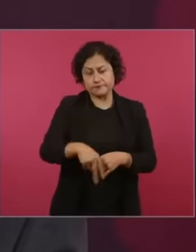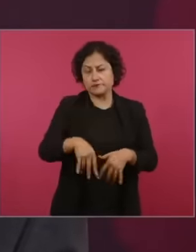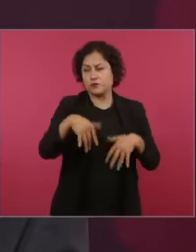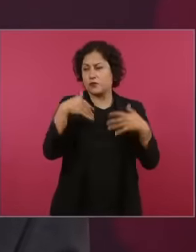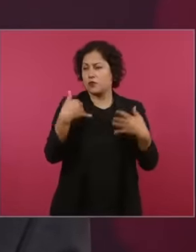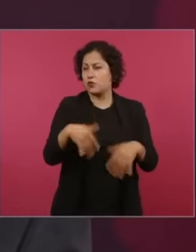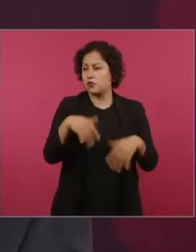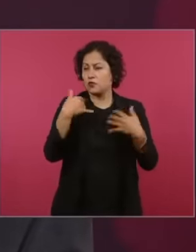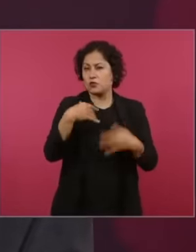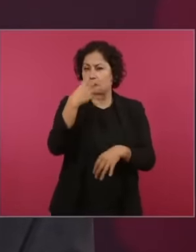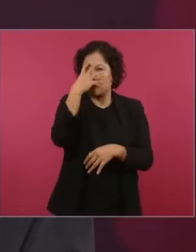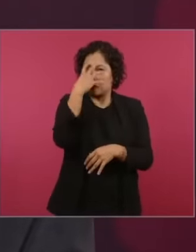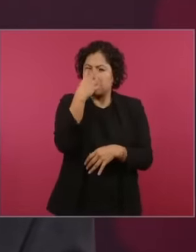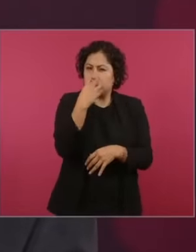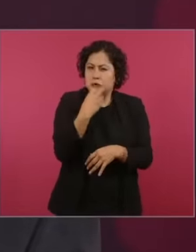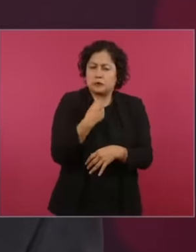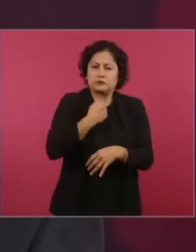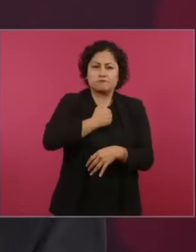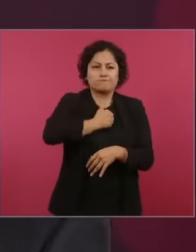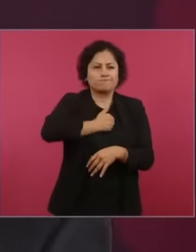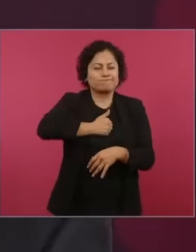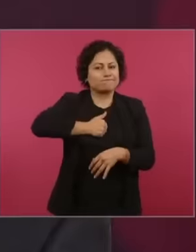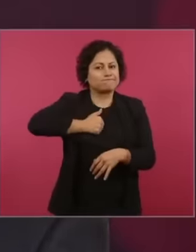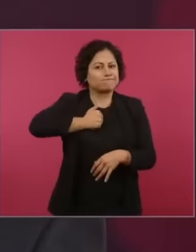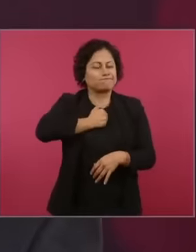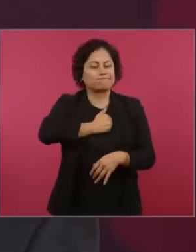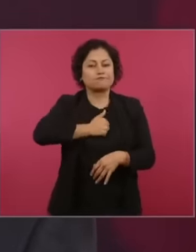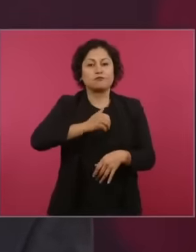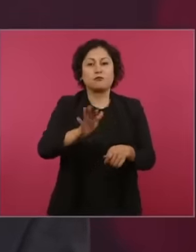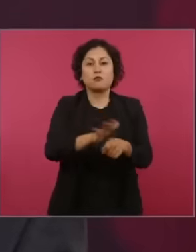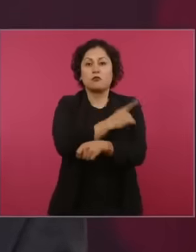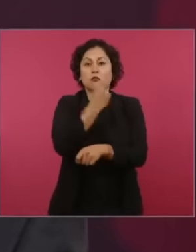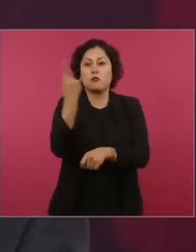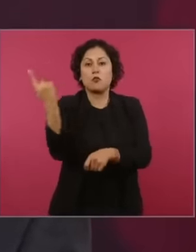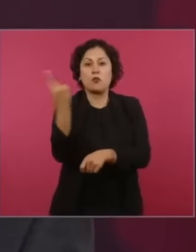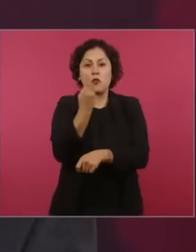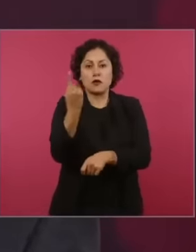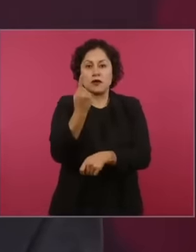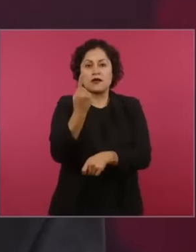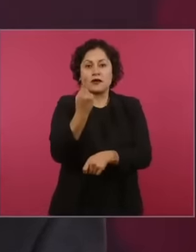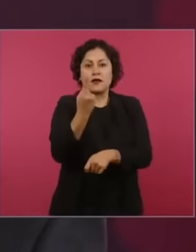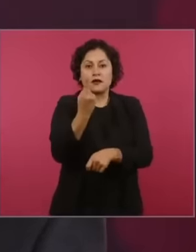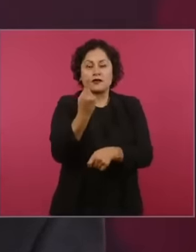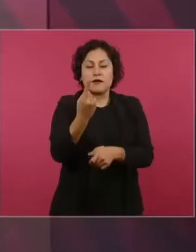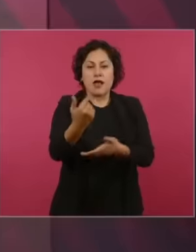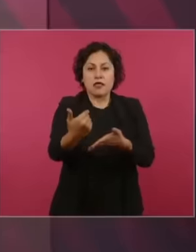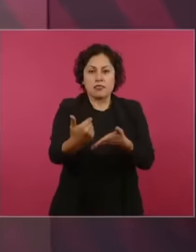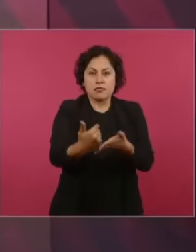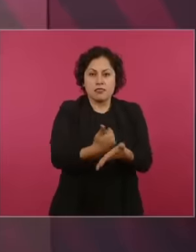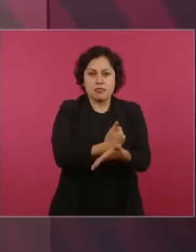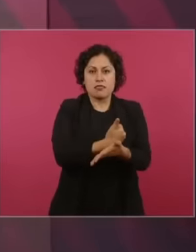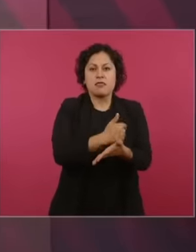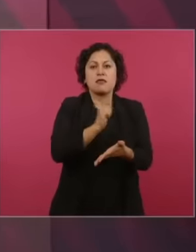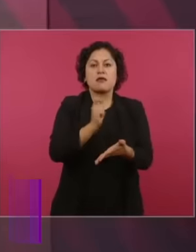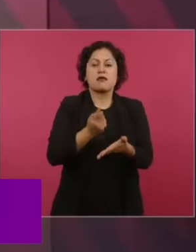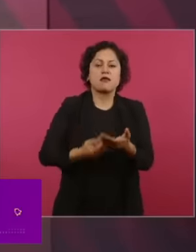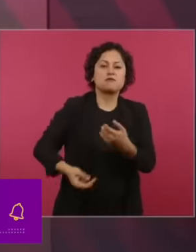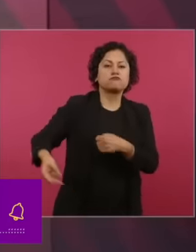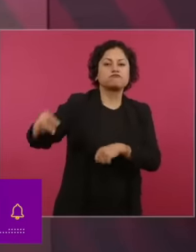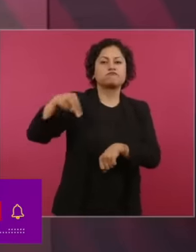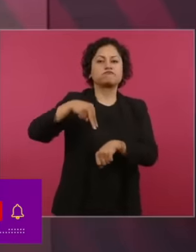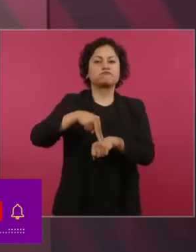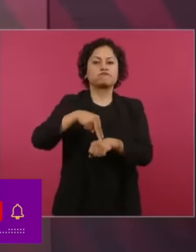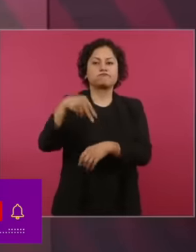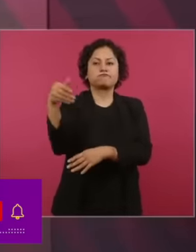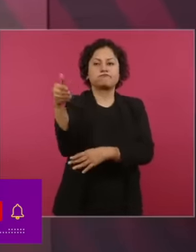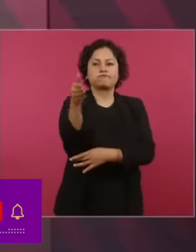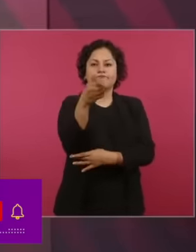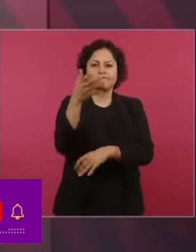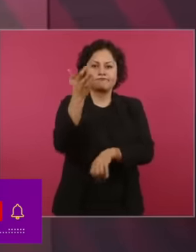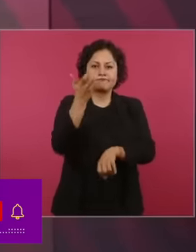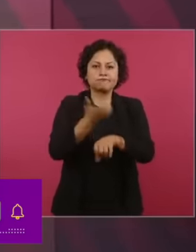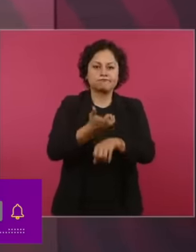our history because they arrived here, raised the American flag and then